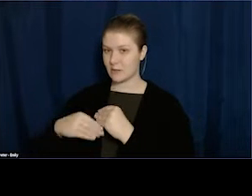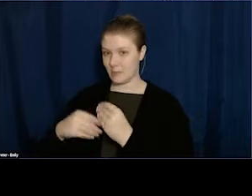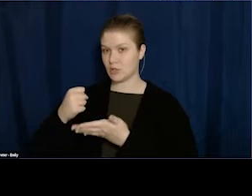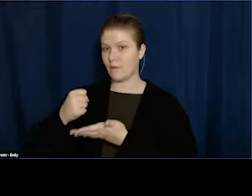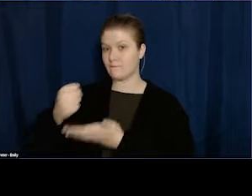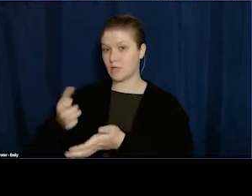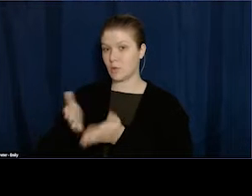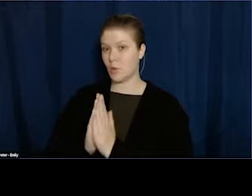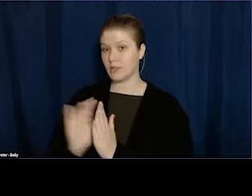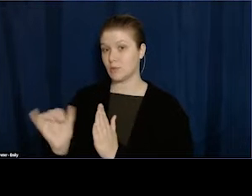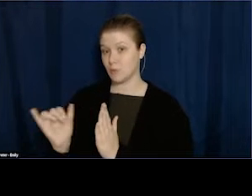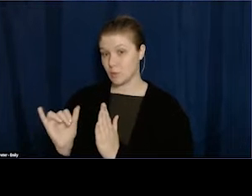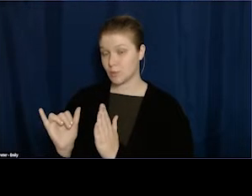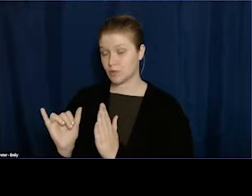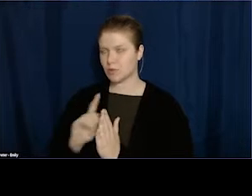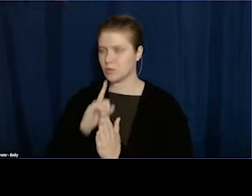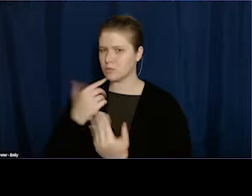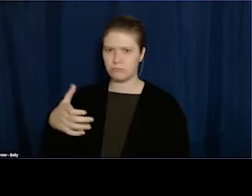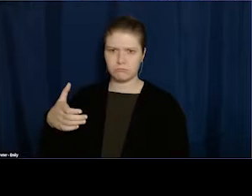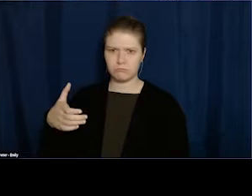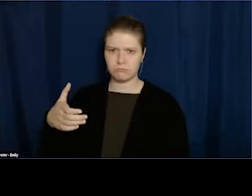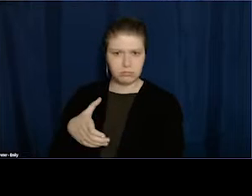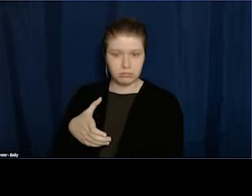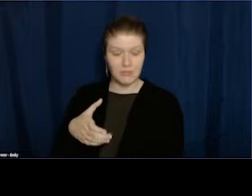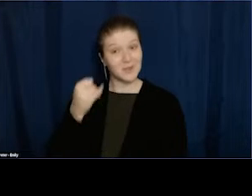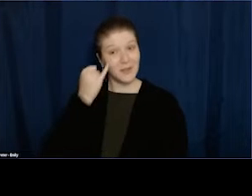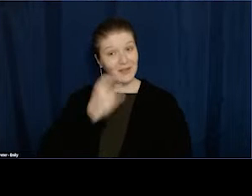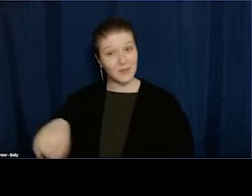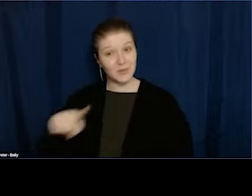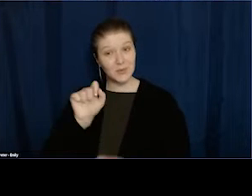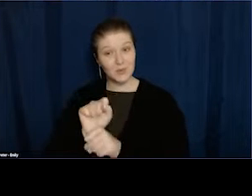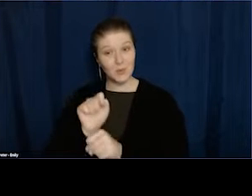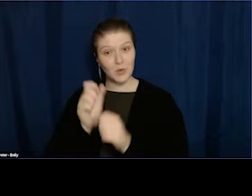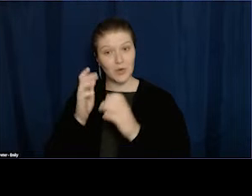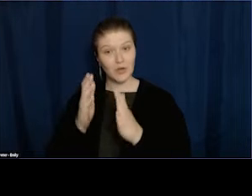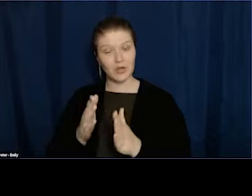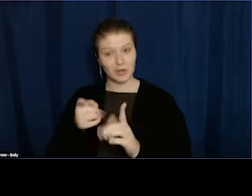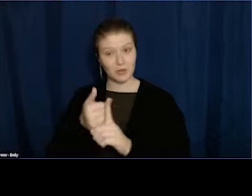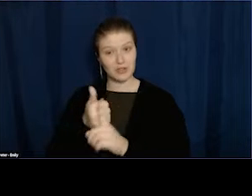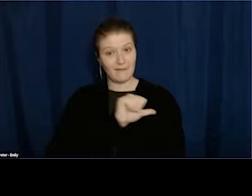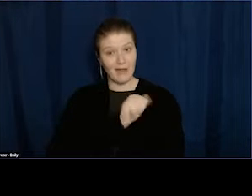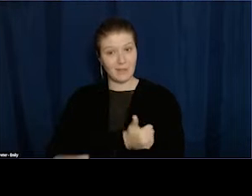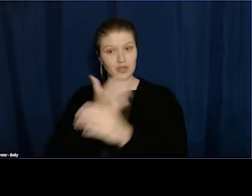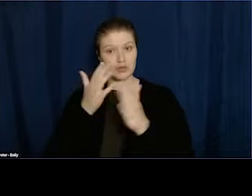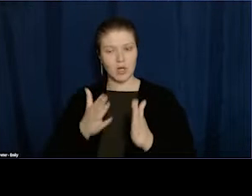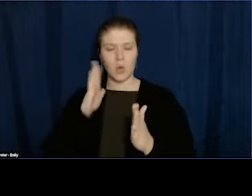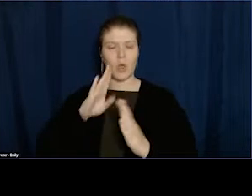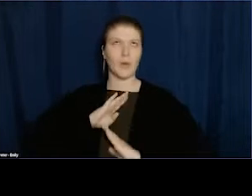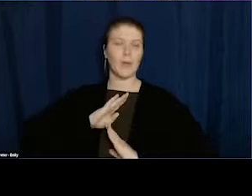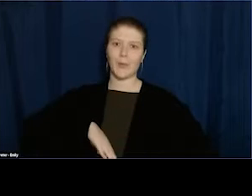In terms if you're an administrator, you can feel at ease that we are checking and making sure these things are what they are supposed to be.